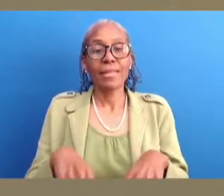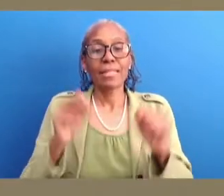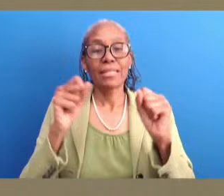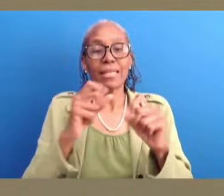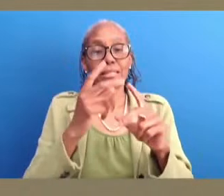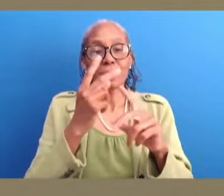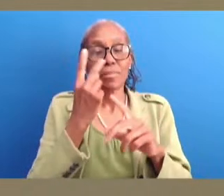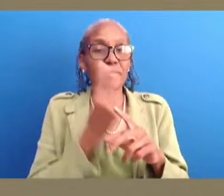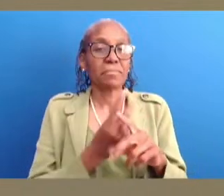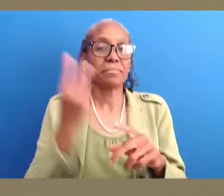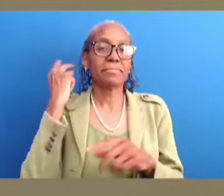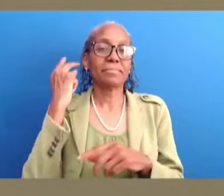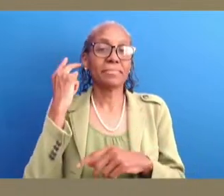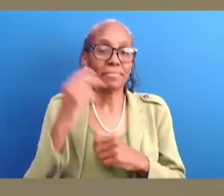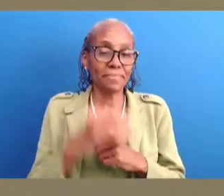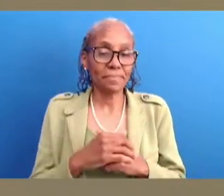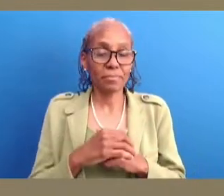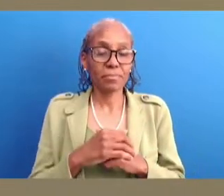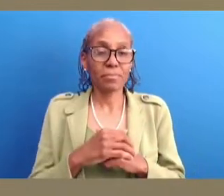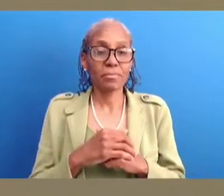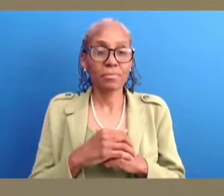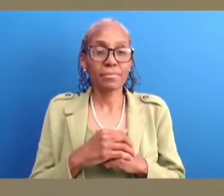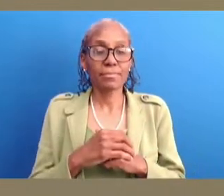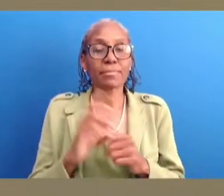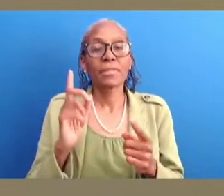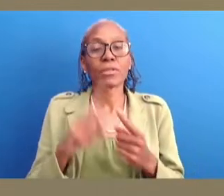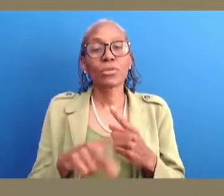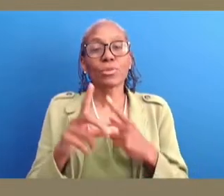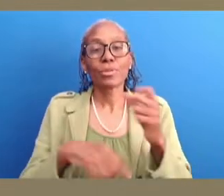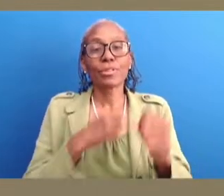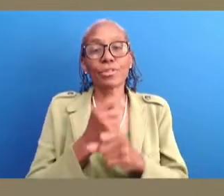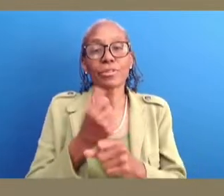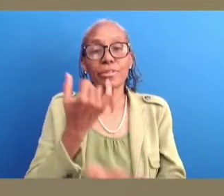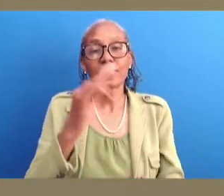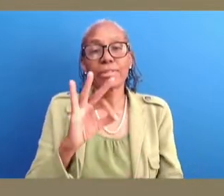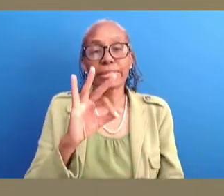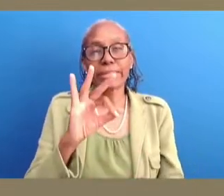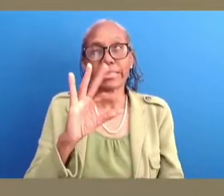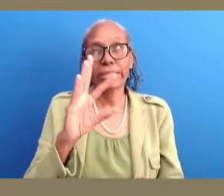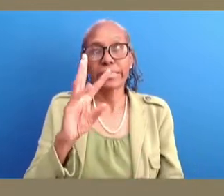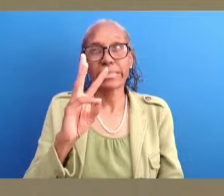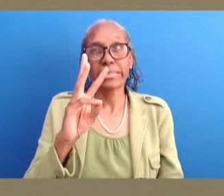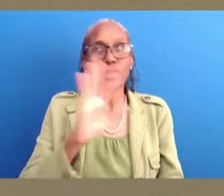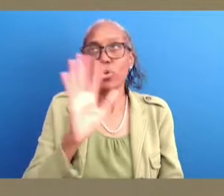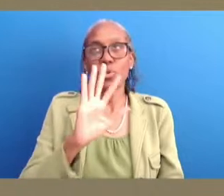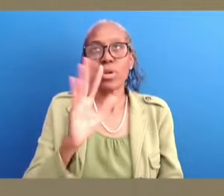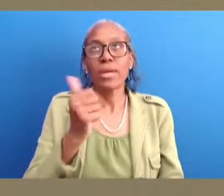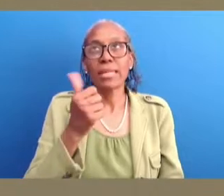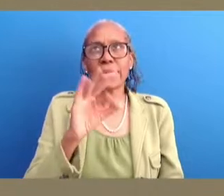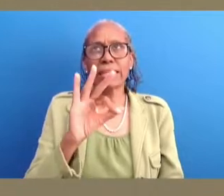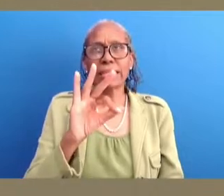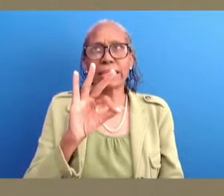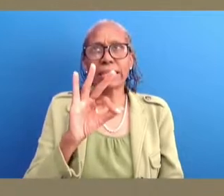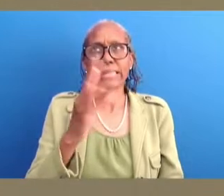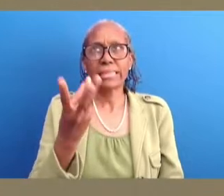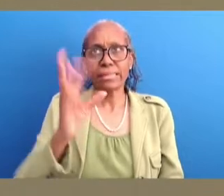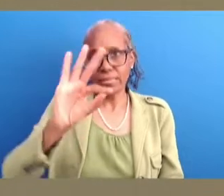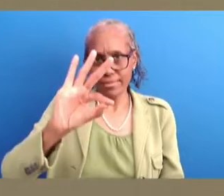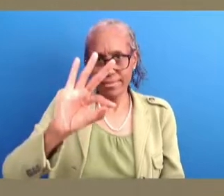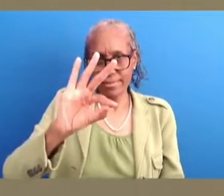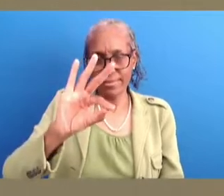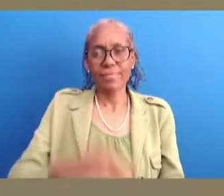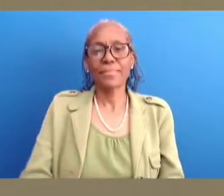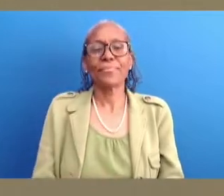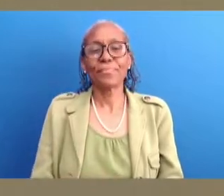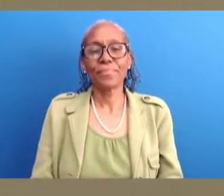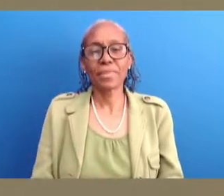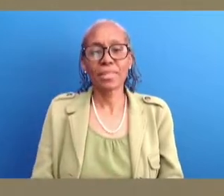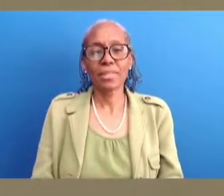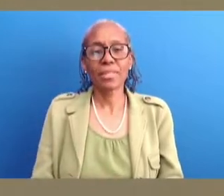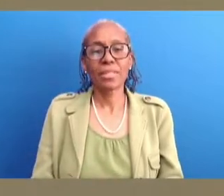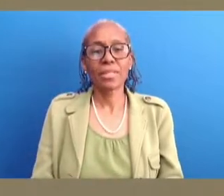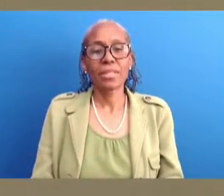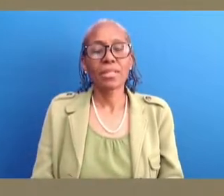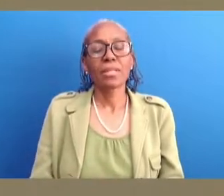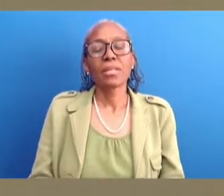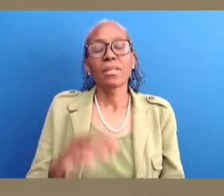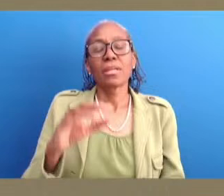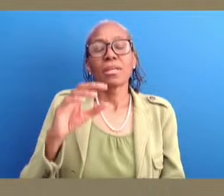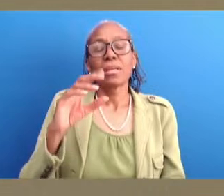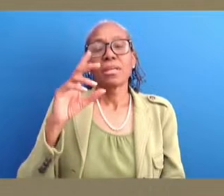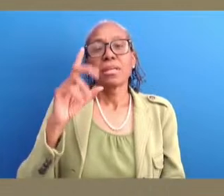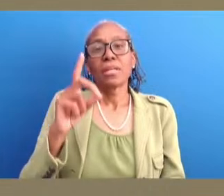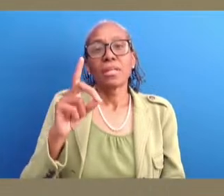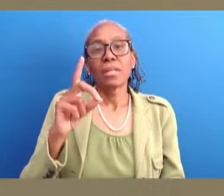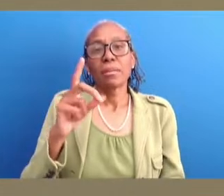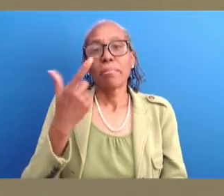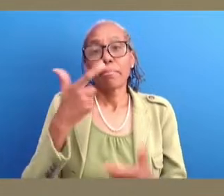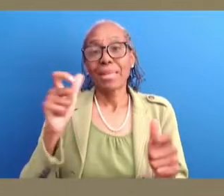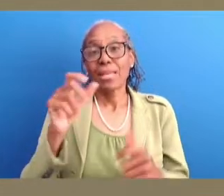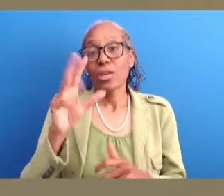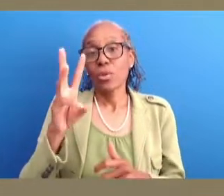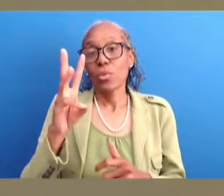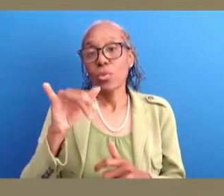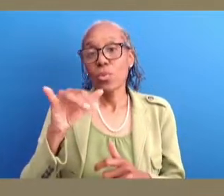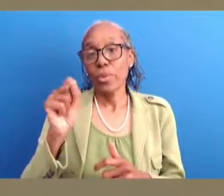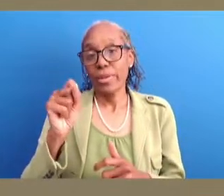LET ME SAY THANK YOU FOR BEING